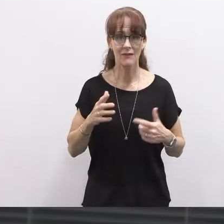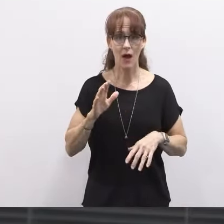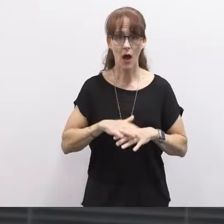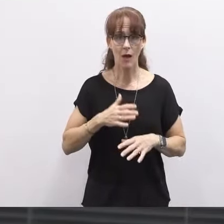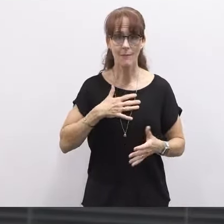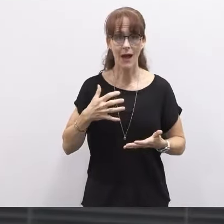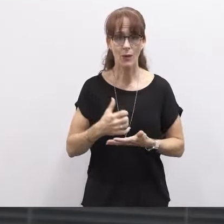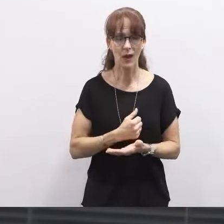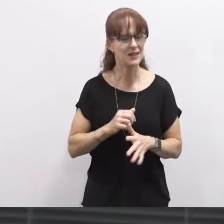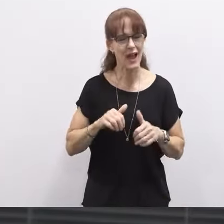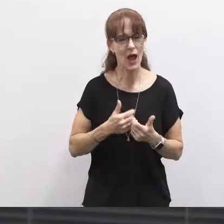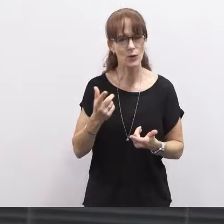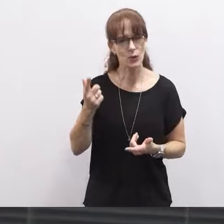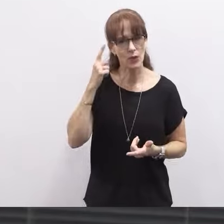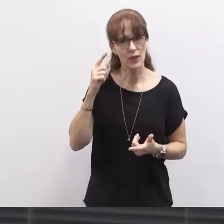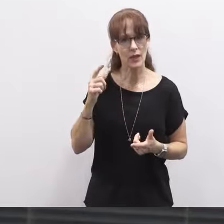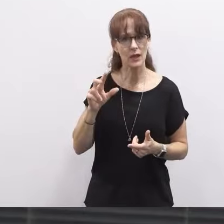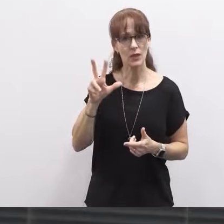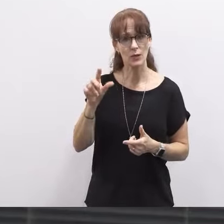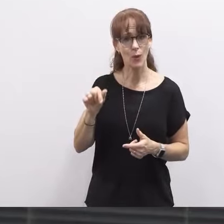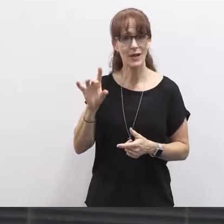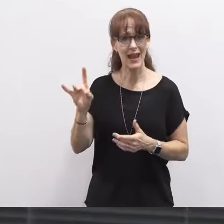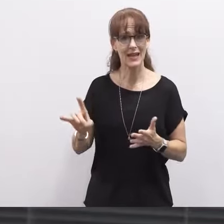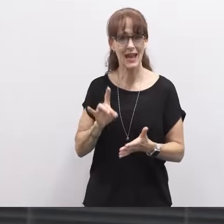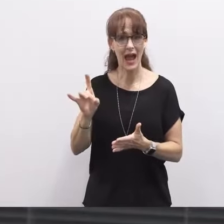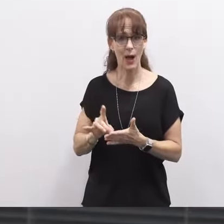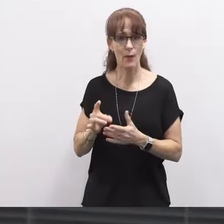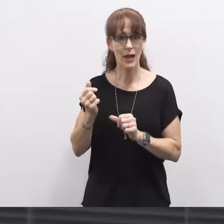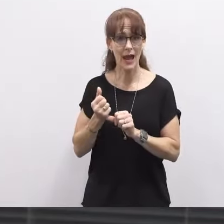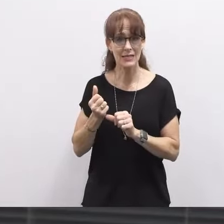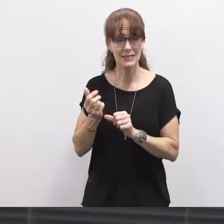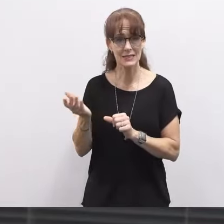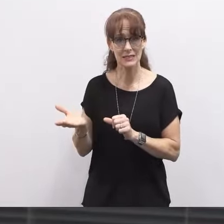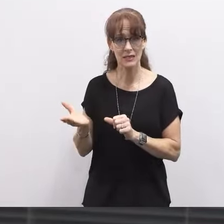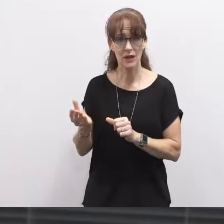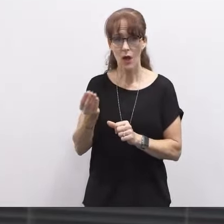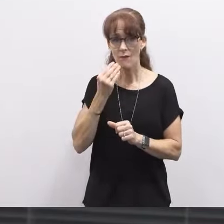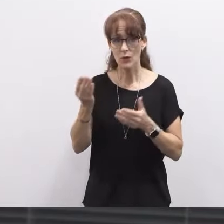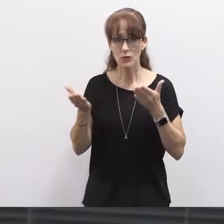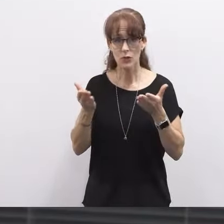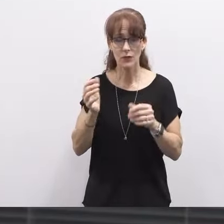So how do you think these 3.8-hour aides, food service workers